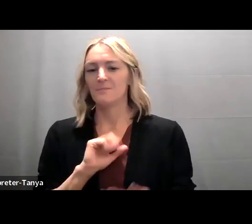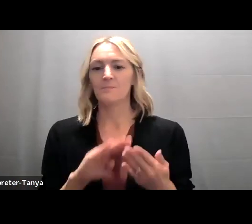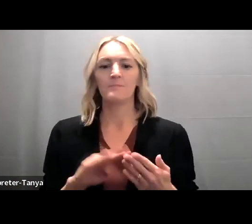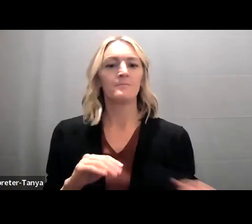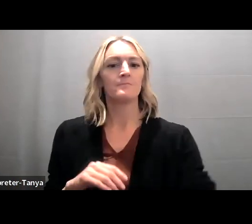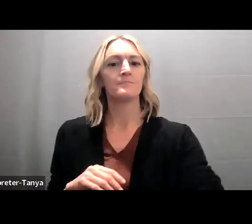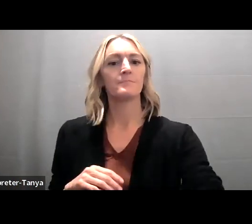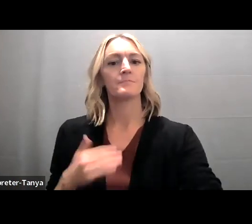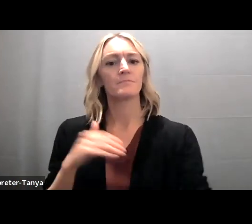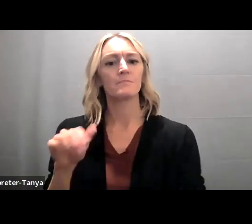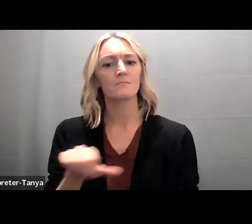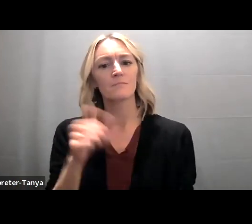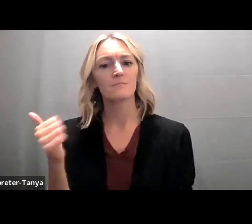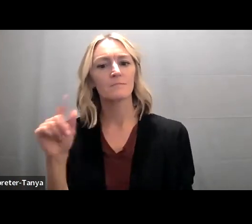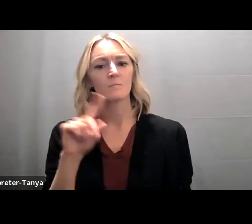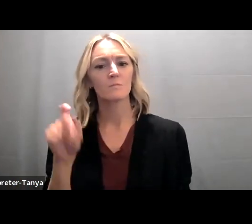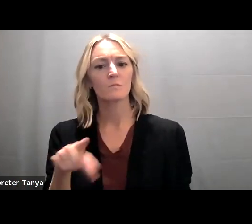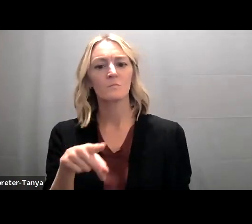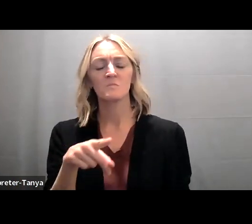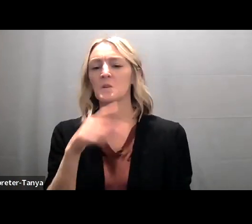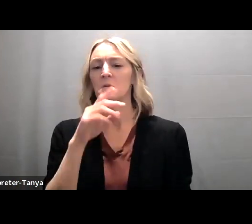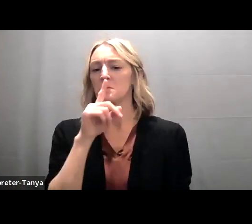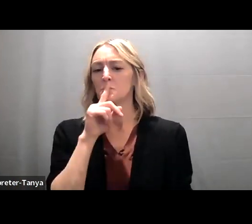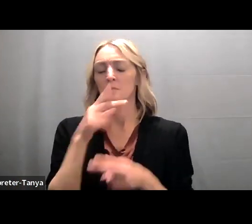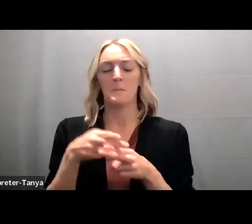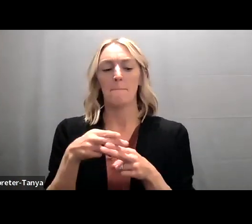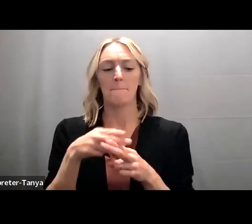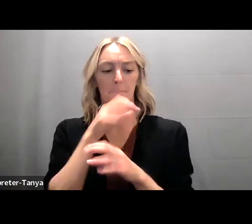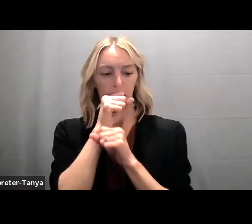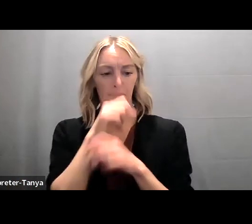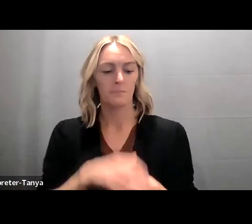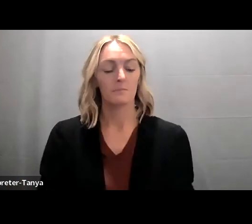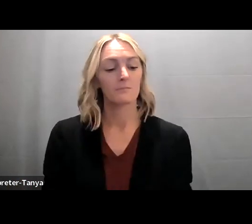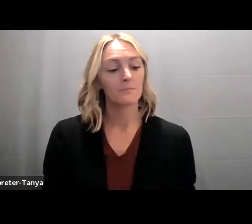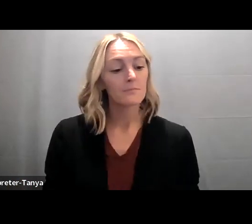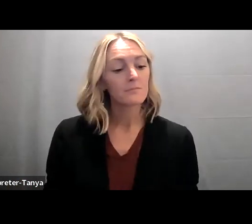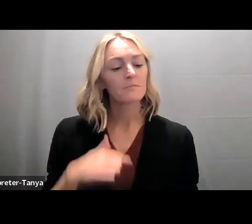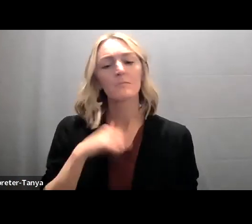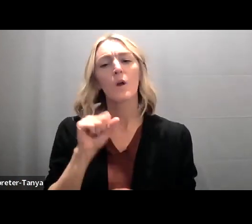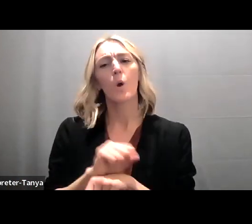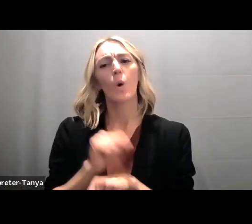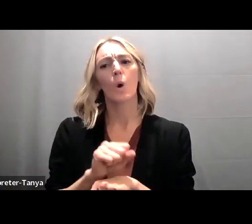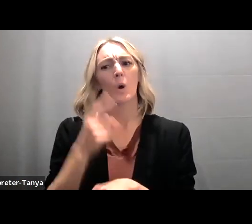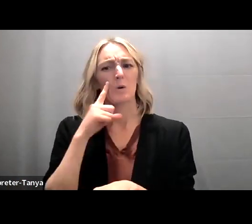Another question from anonymous attendee which says I worked for a shady care provider a couple years ago.